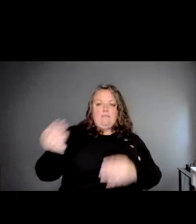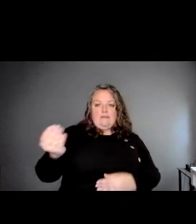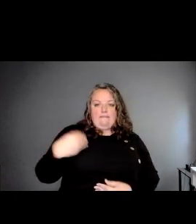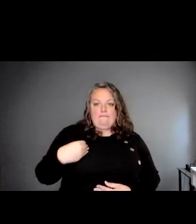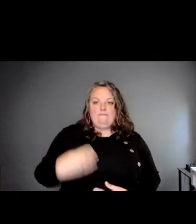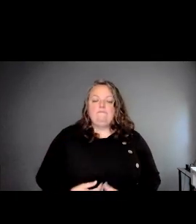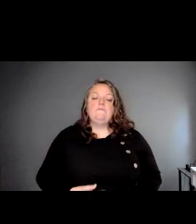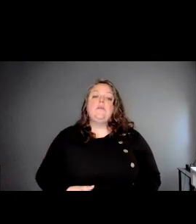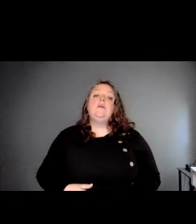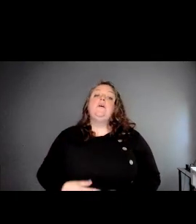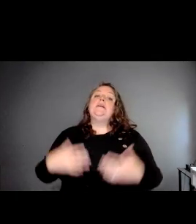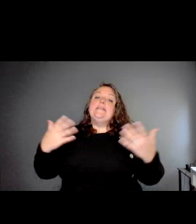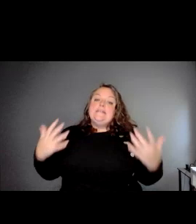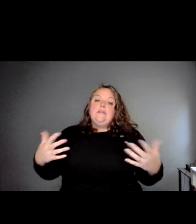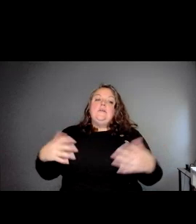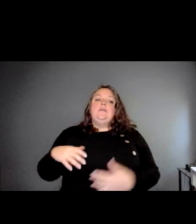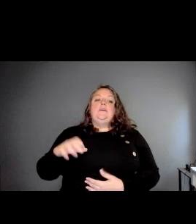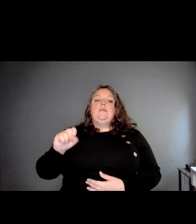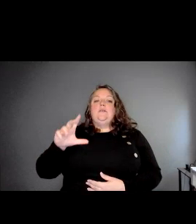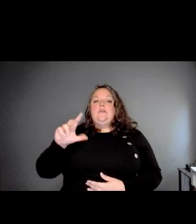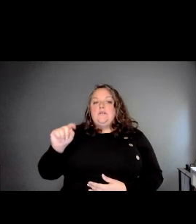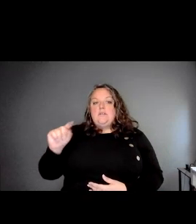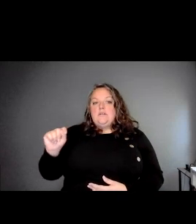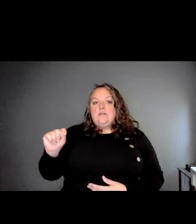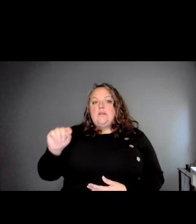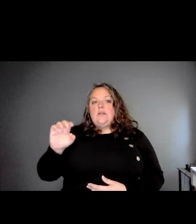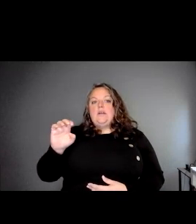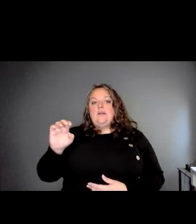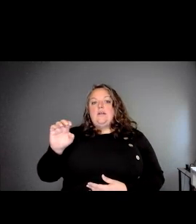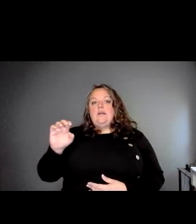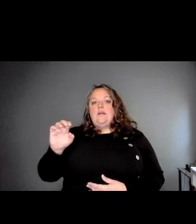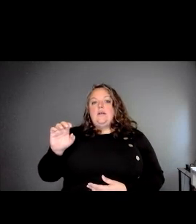uh as Scott Windley from the US Access Board once said, a self-evaluation without a plan